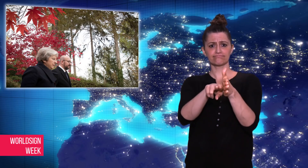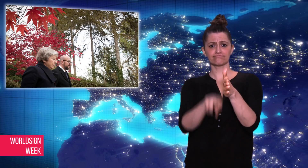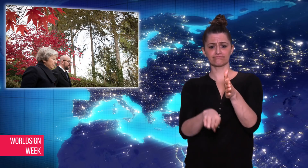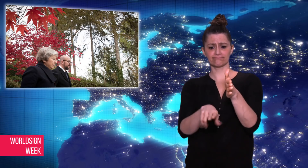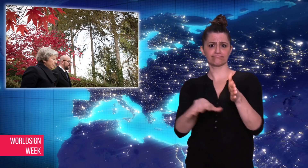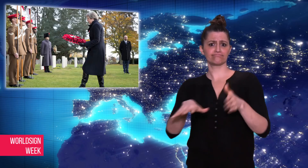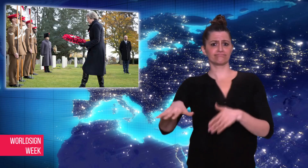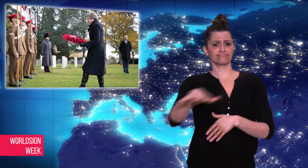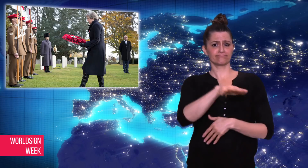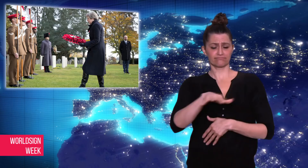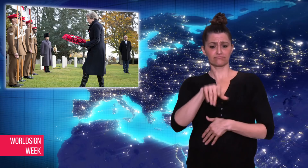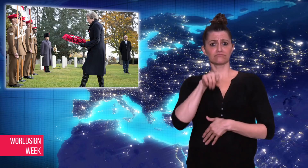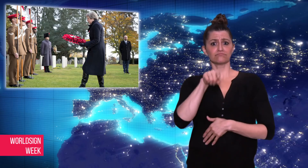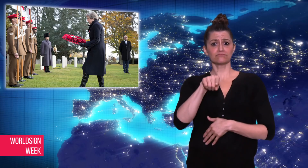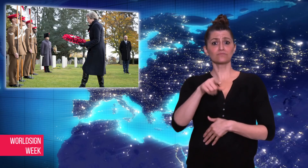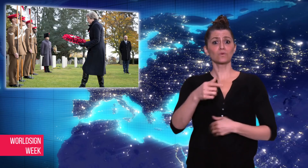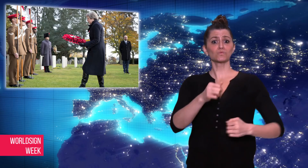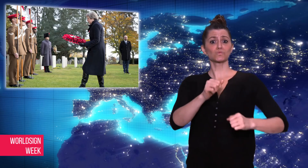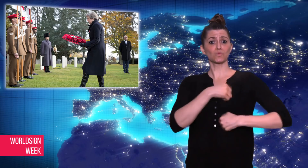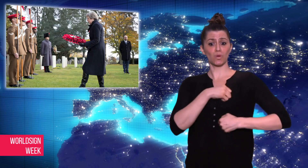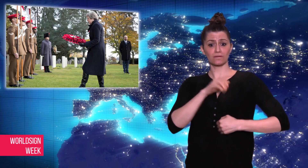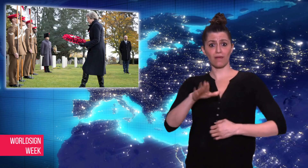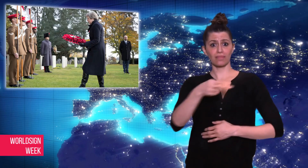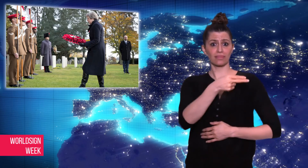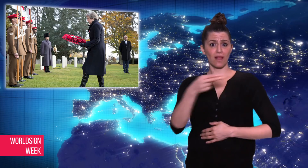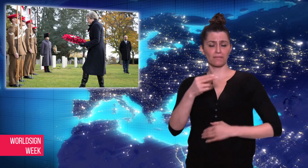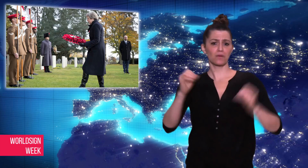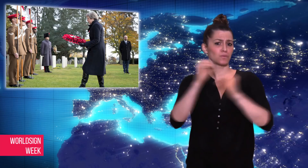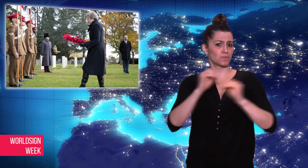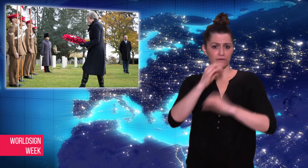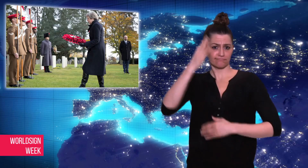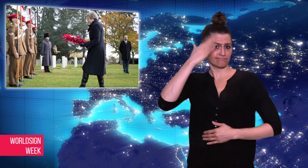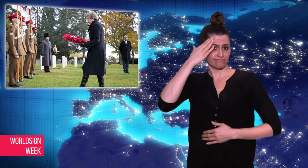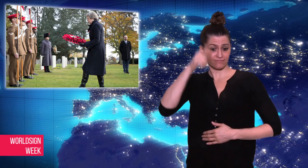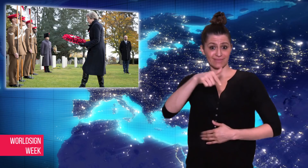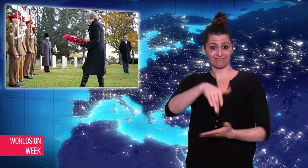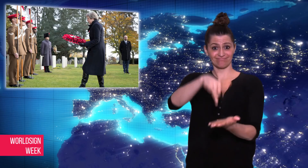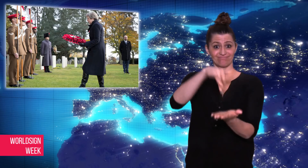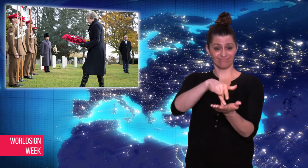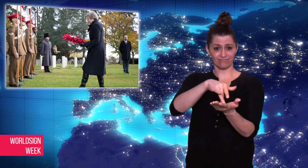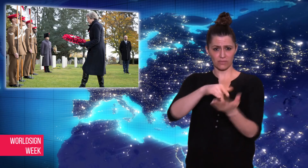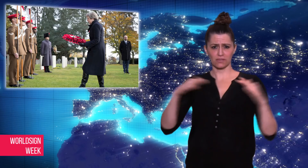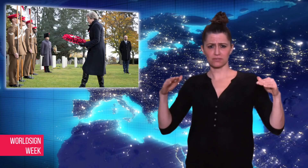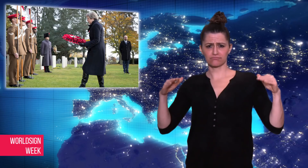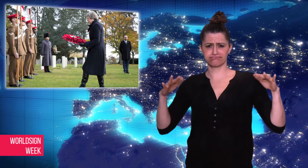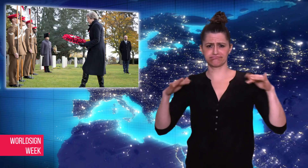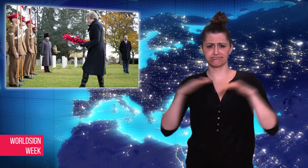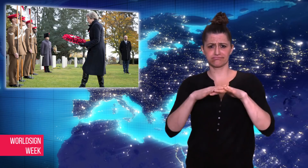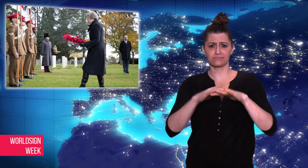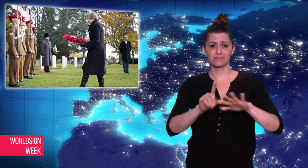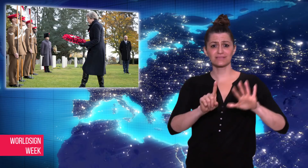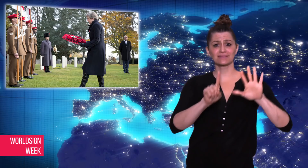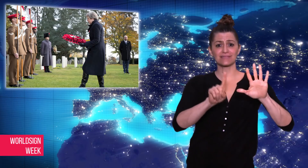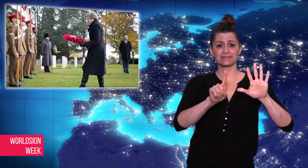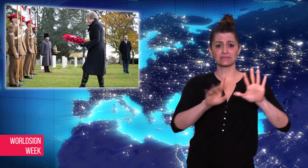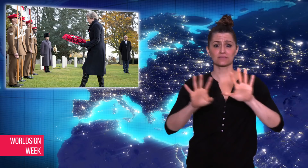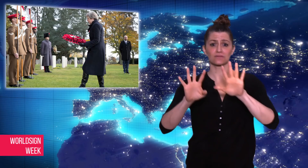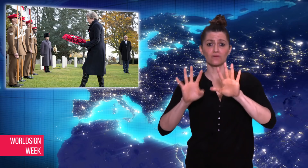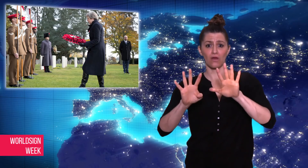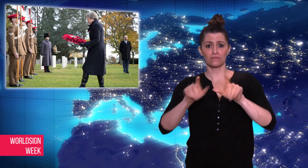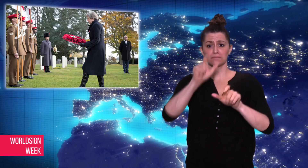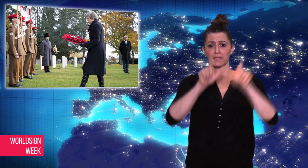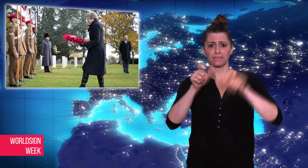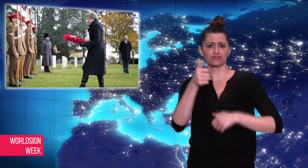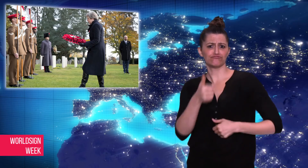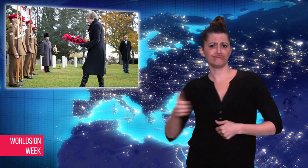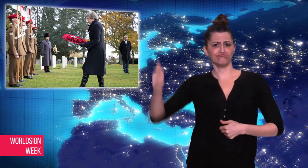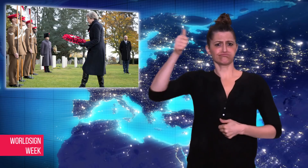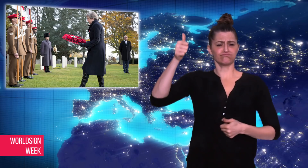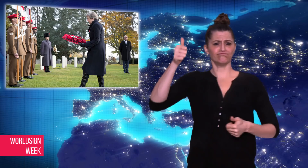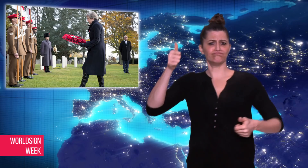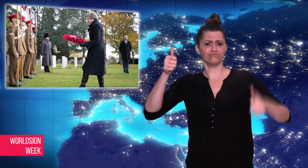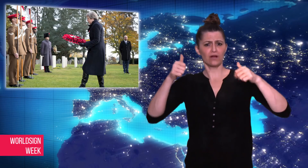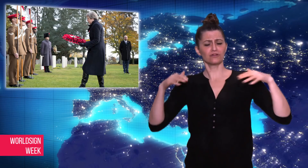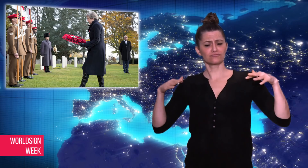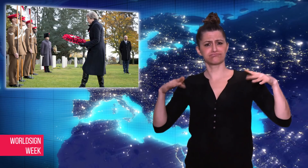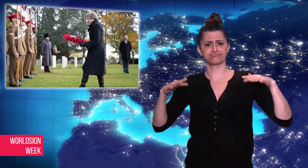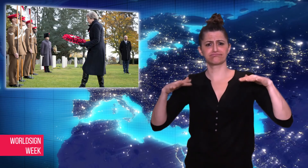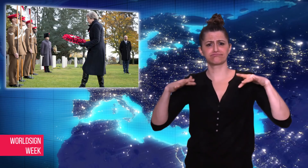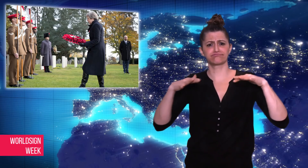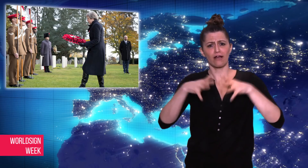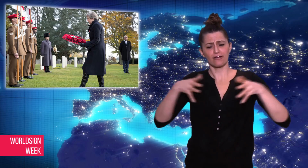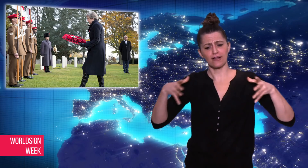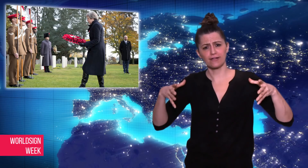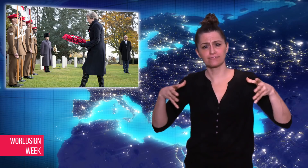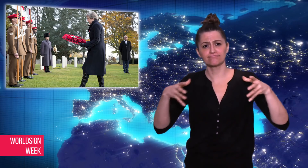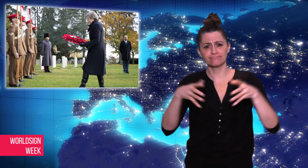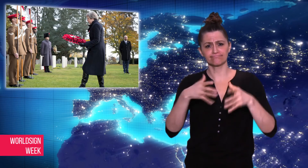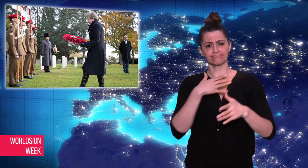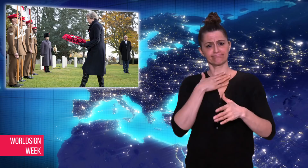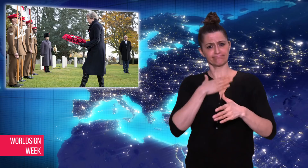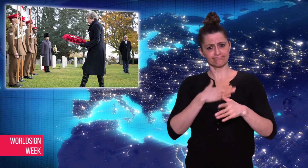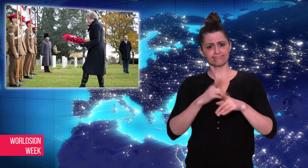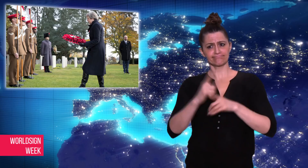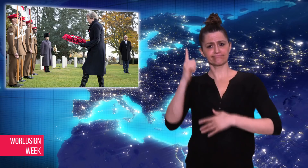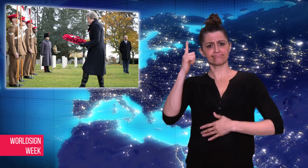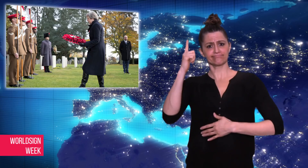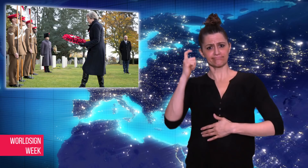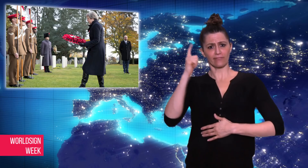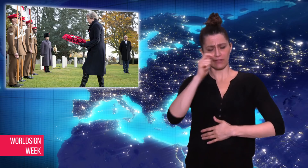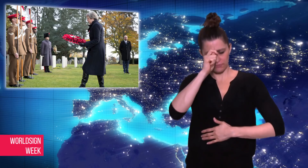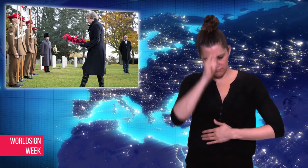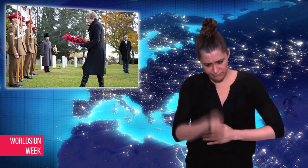in Paris to mark the 100th anniversary of the Armistice Day.